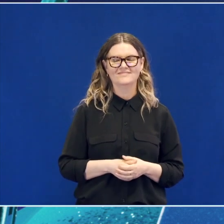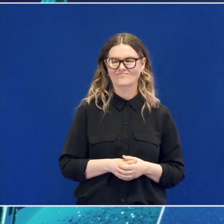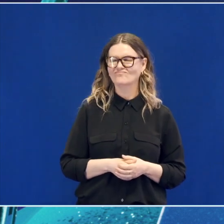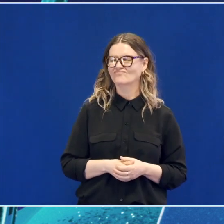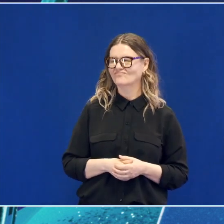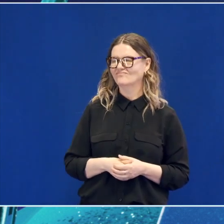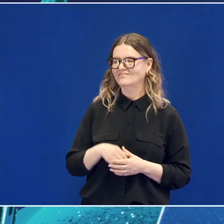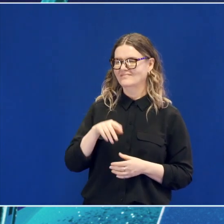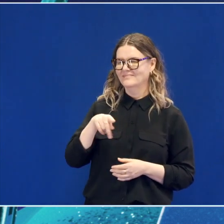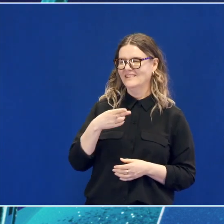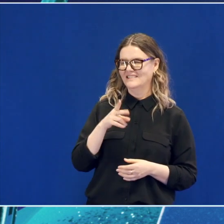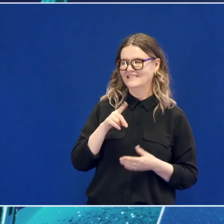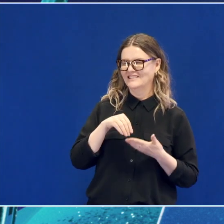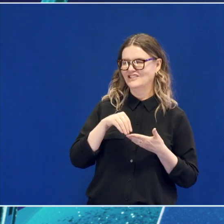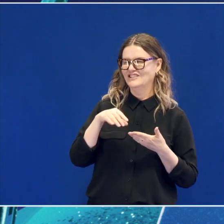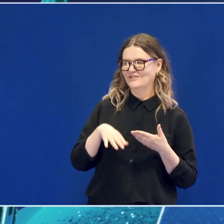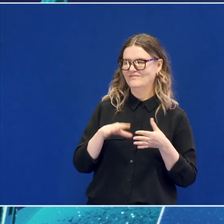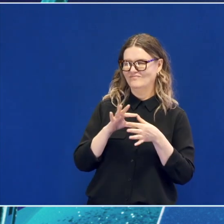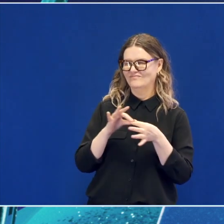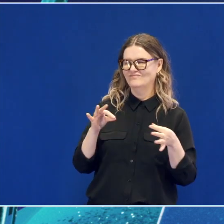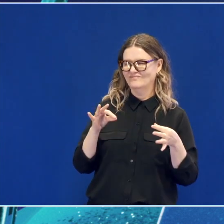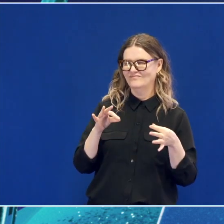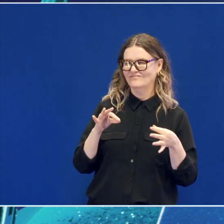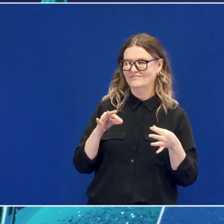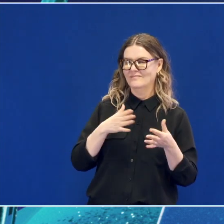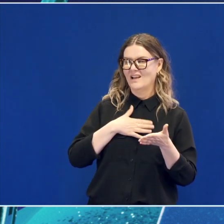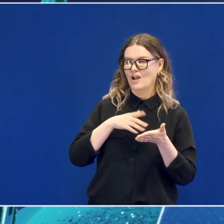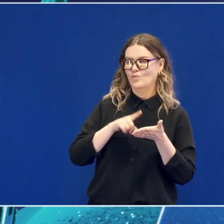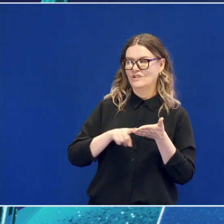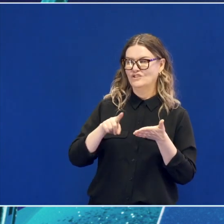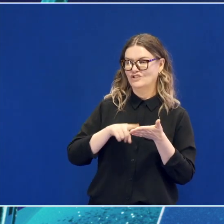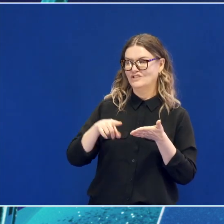to select what models to evaluate.